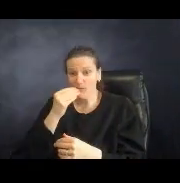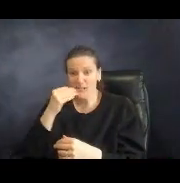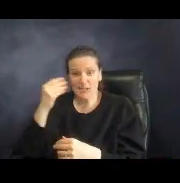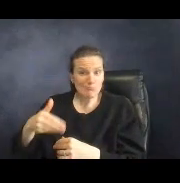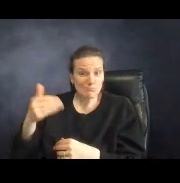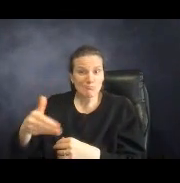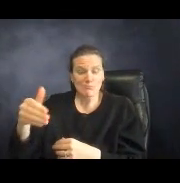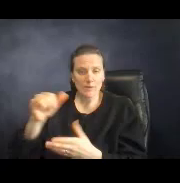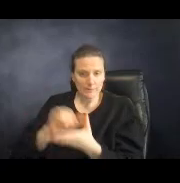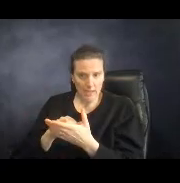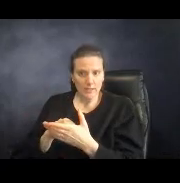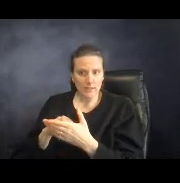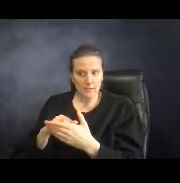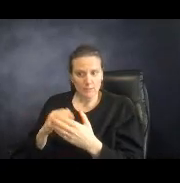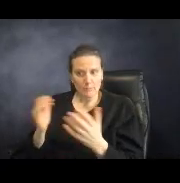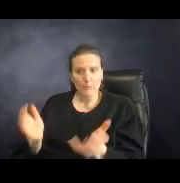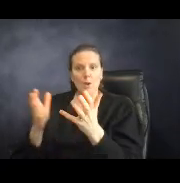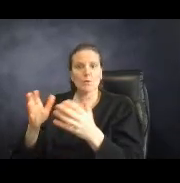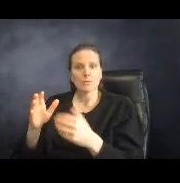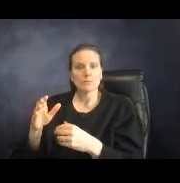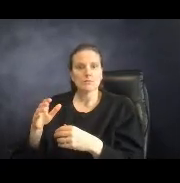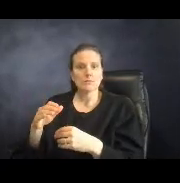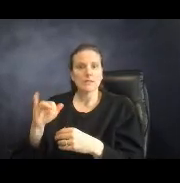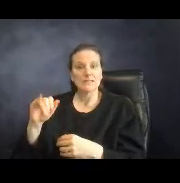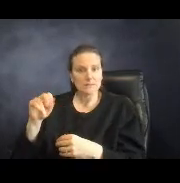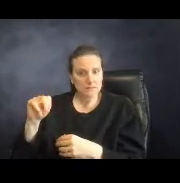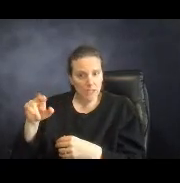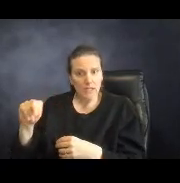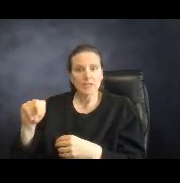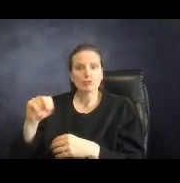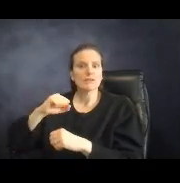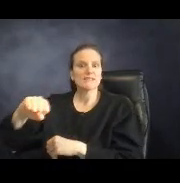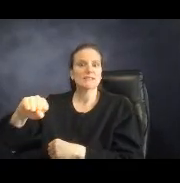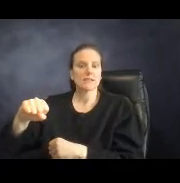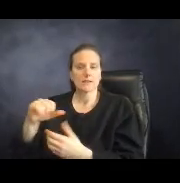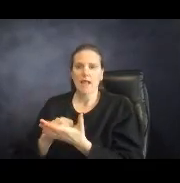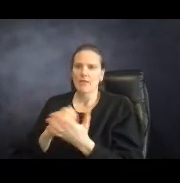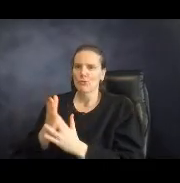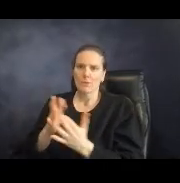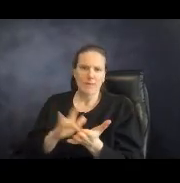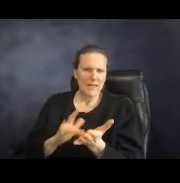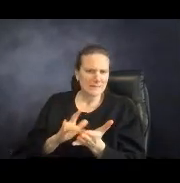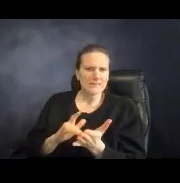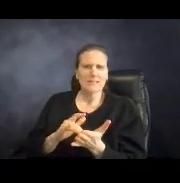Okay, so that's your choice. Like you can, we can manage insulin resistance through medications and supplements and things like that.